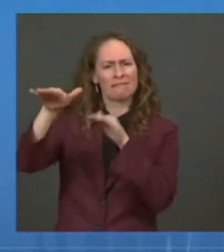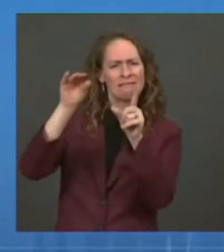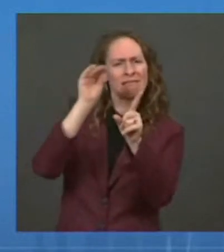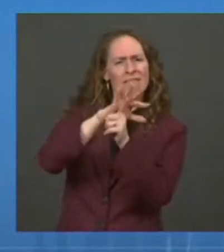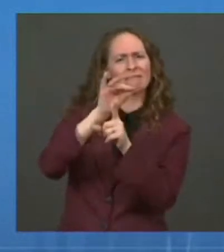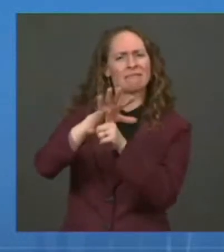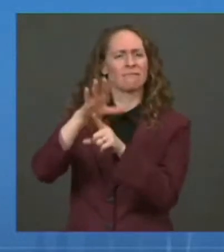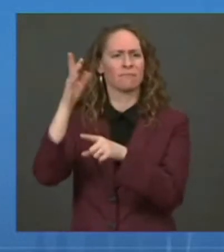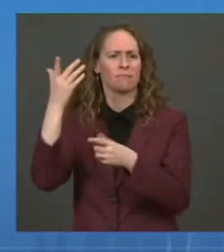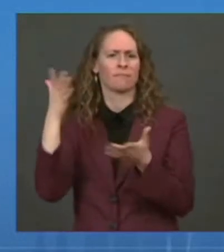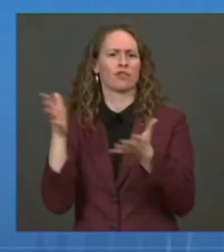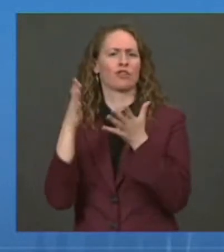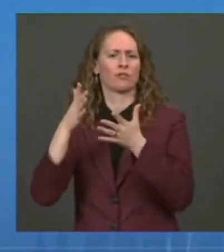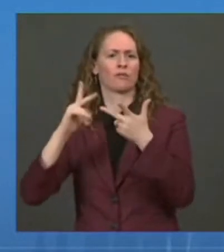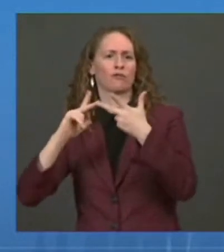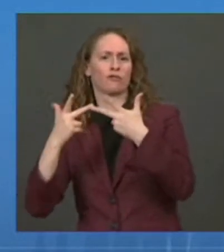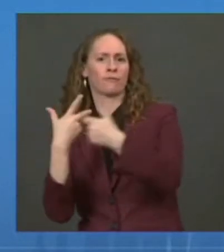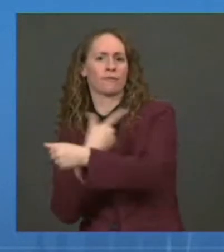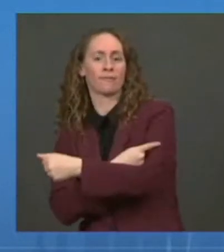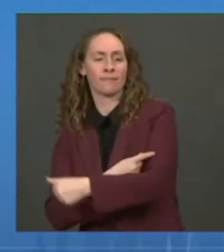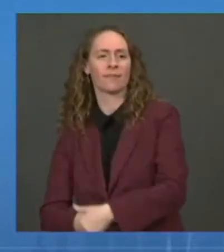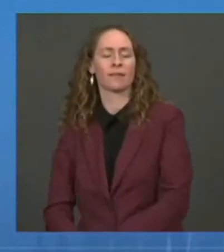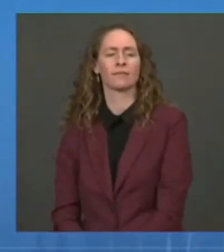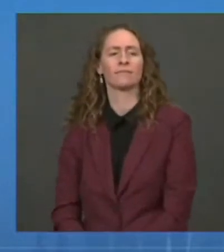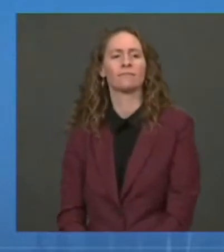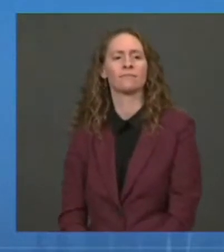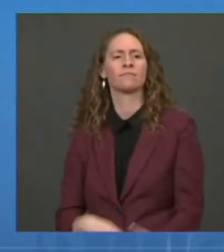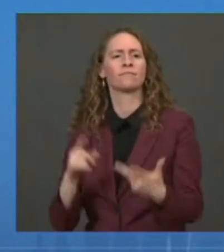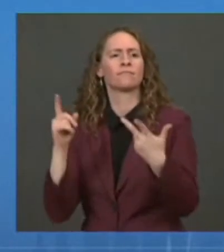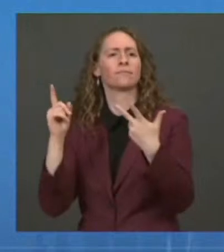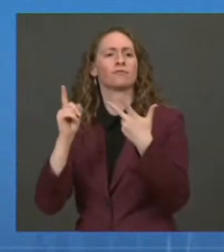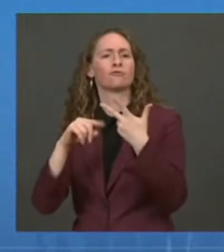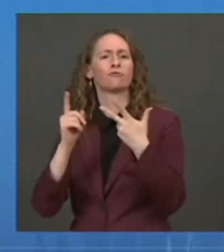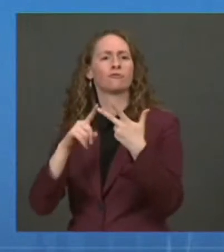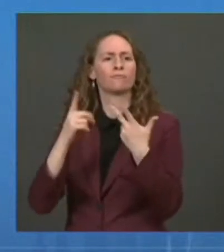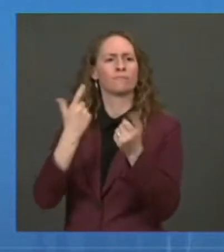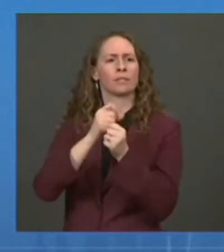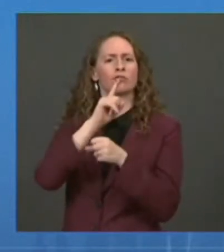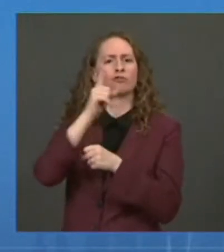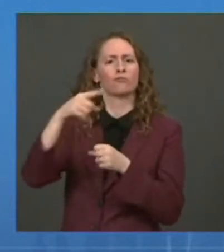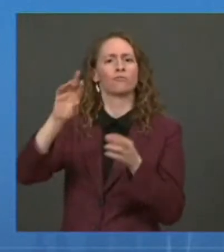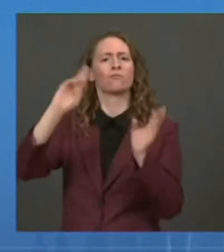EXPANDING TEAMS TO HELP TREAT COVID PATIENTS AROUND THE COUNTRY.